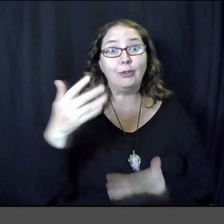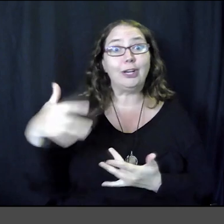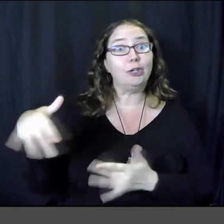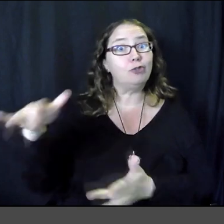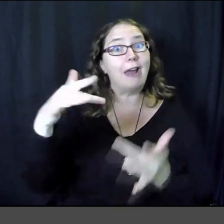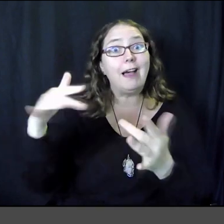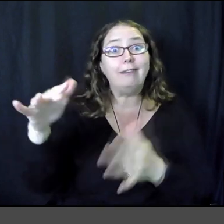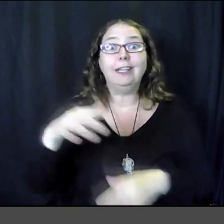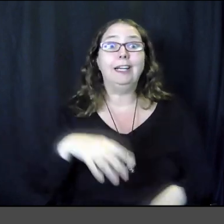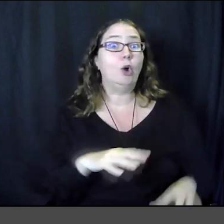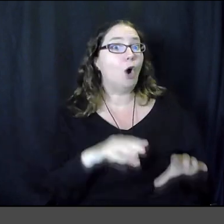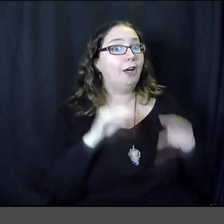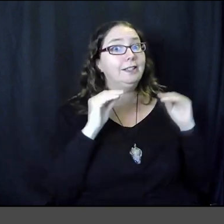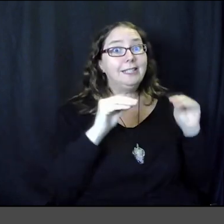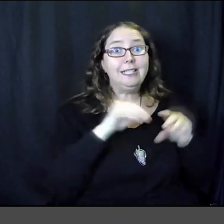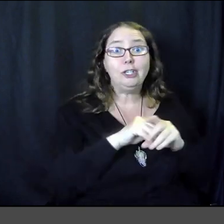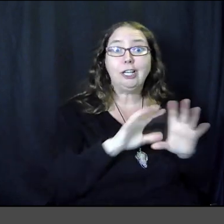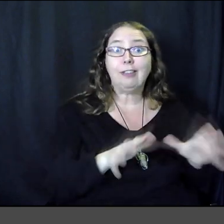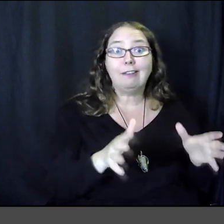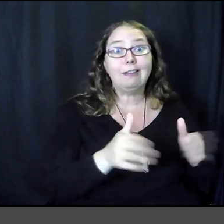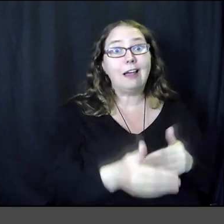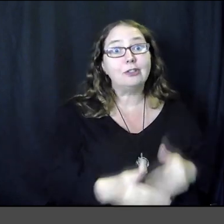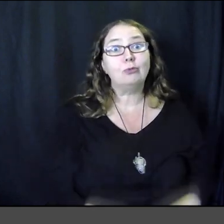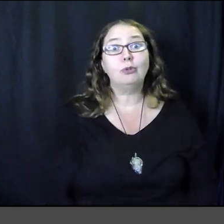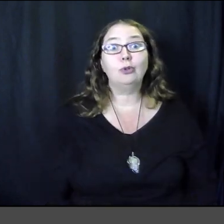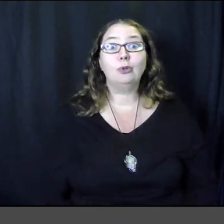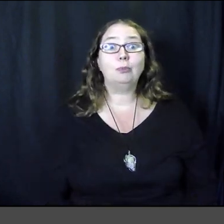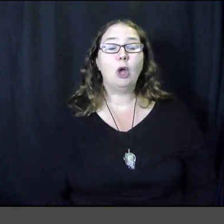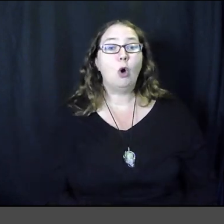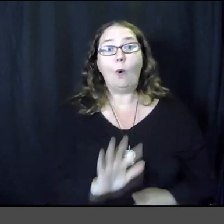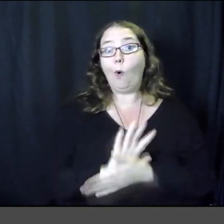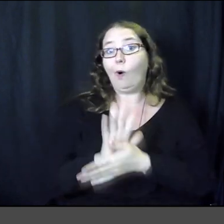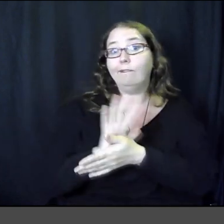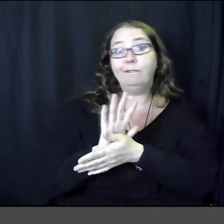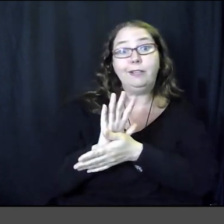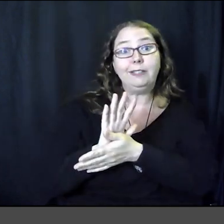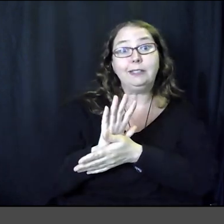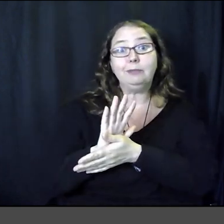AND AT A FILM PREMIERES AT AT GIVING TALKS,